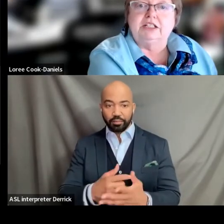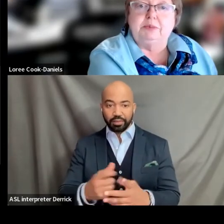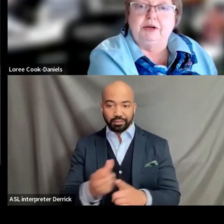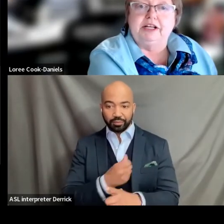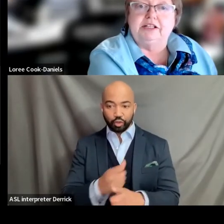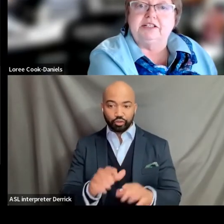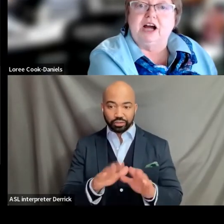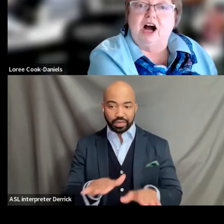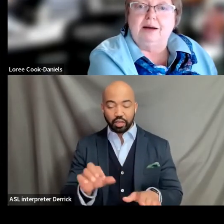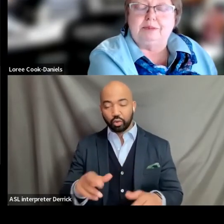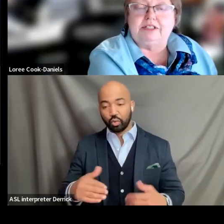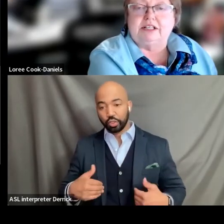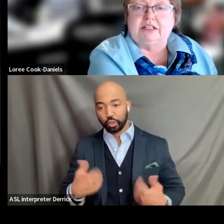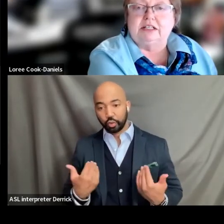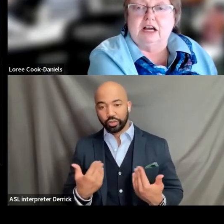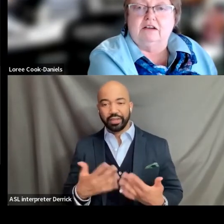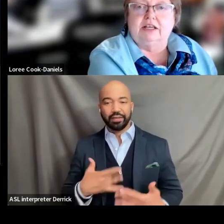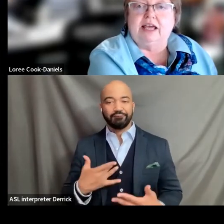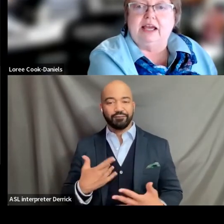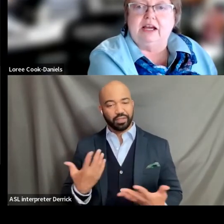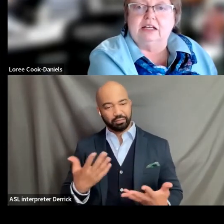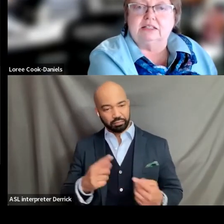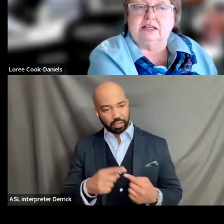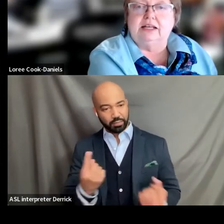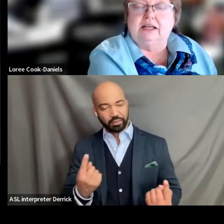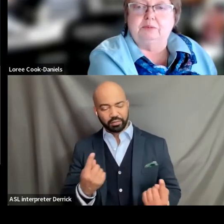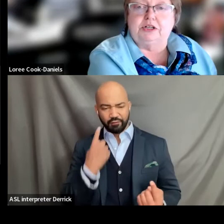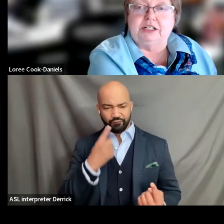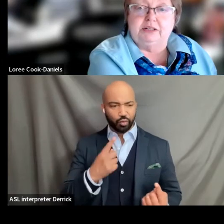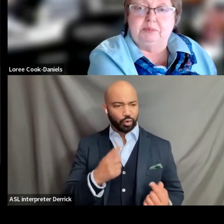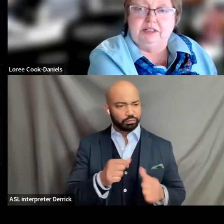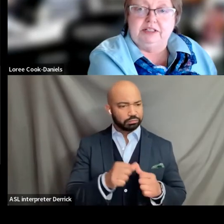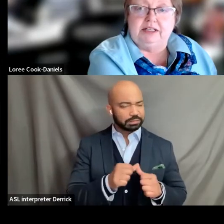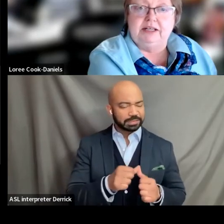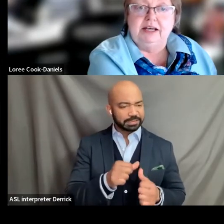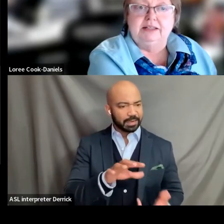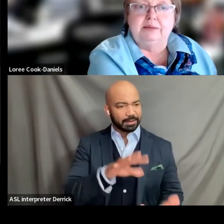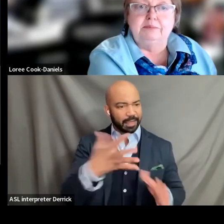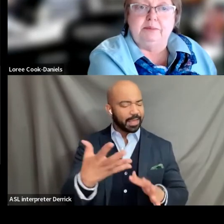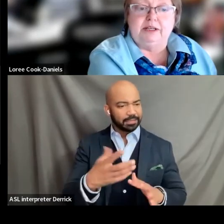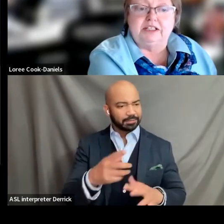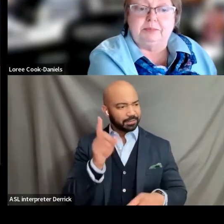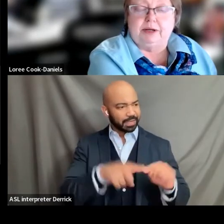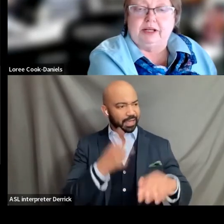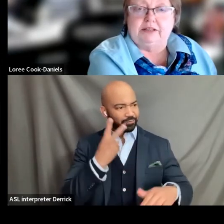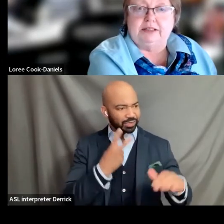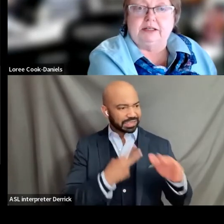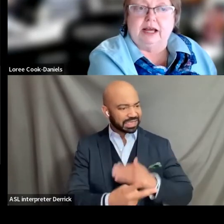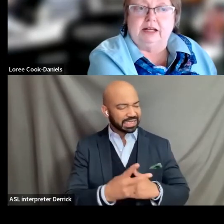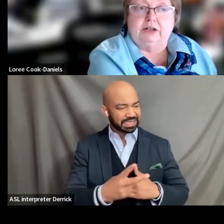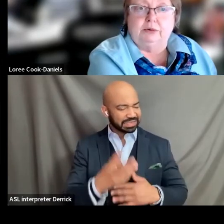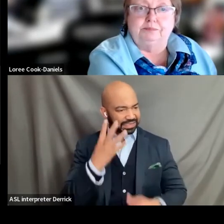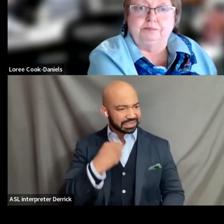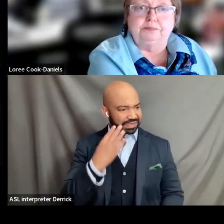experience the opposite of the chaos and unpredictability they may be experiencing at home.